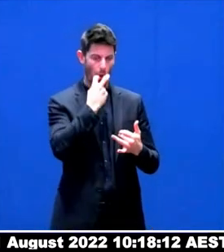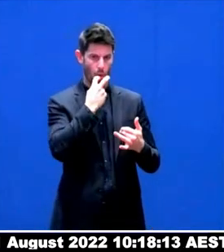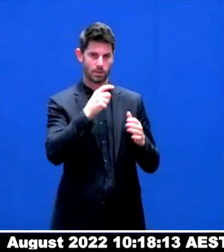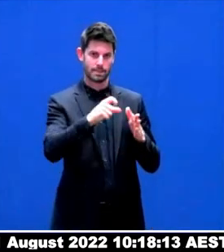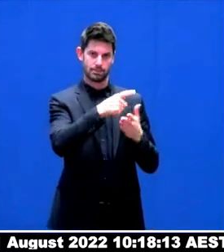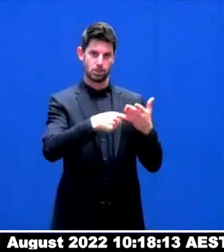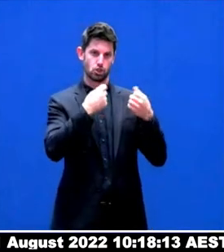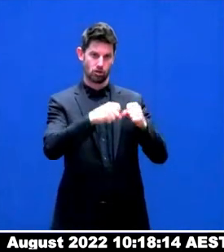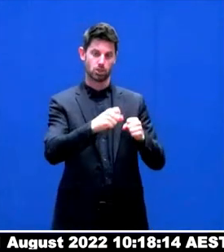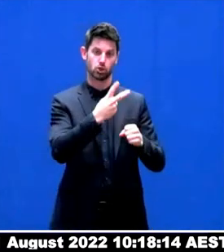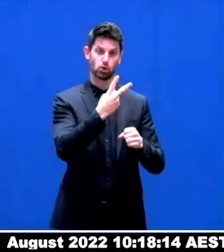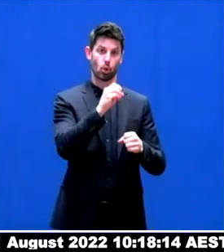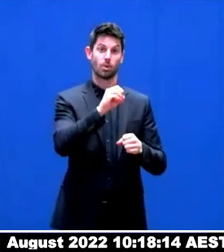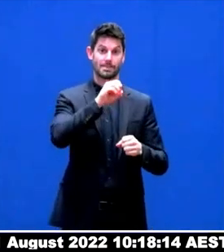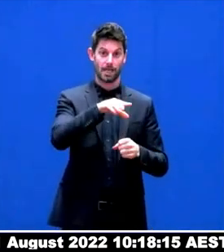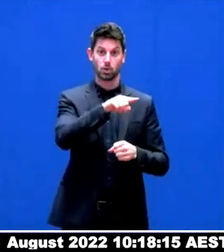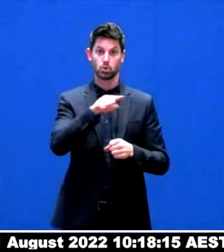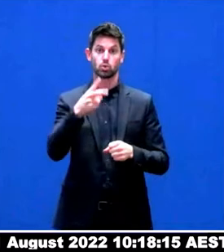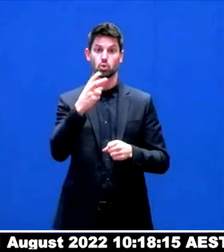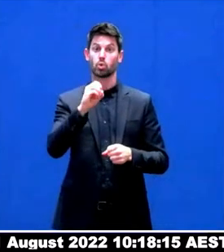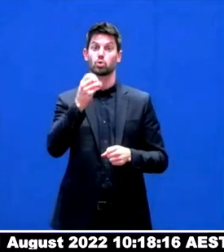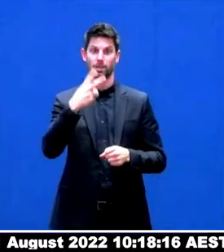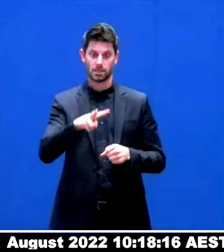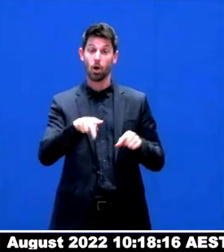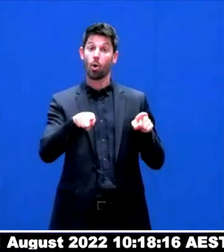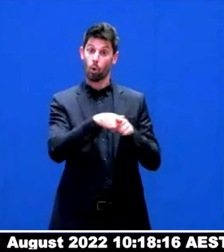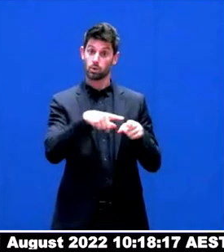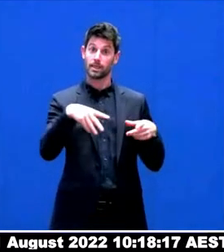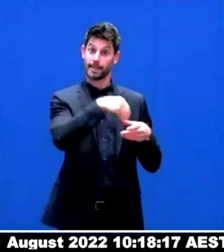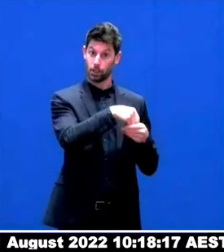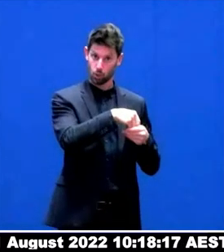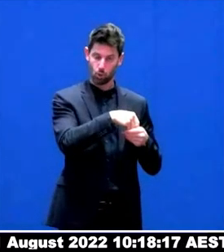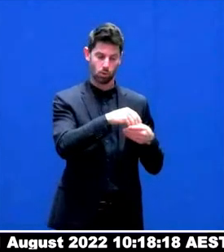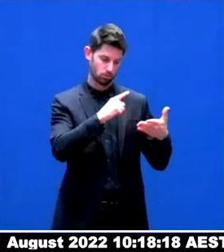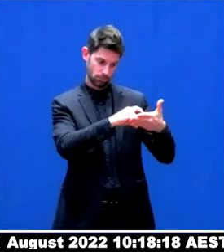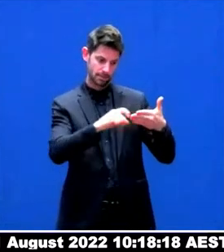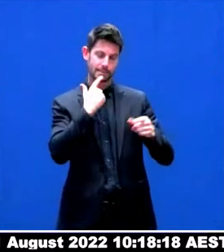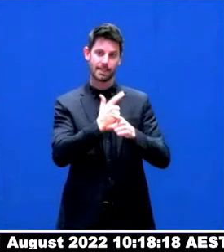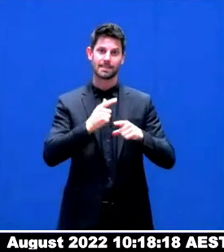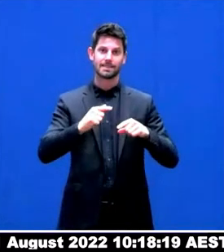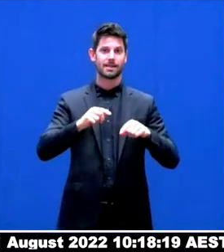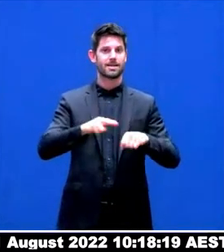2010 to 2020, there was also the development of a National Housing and Homelessness